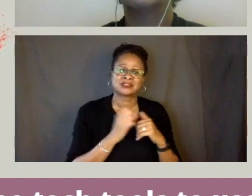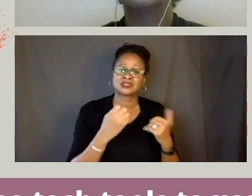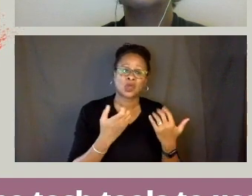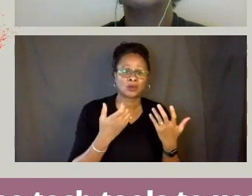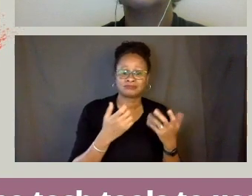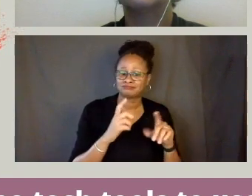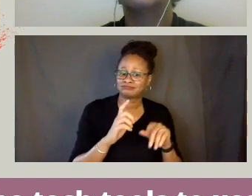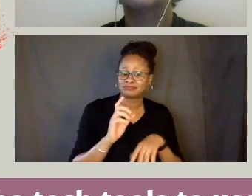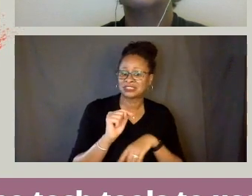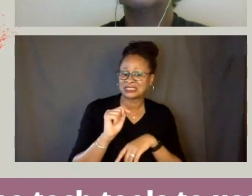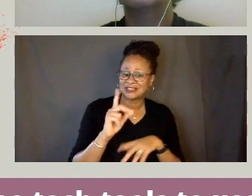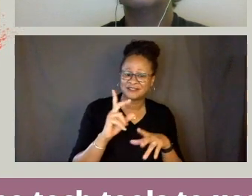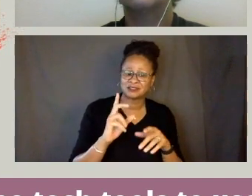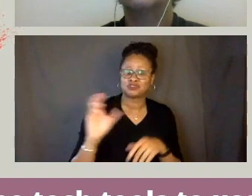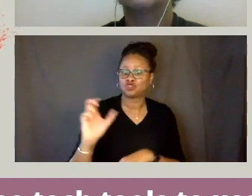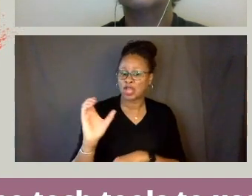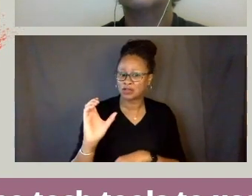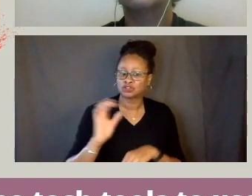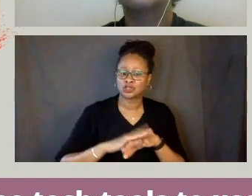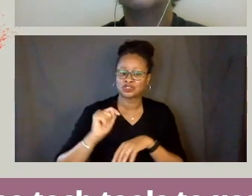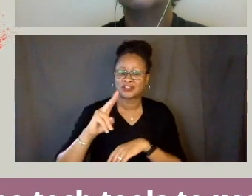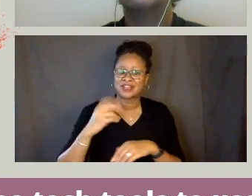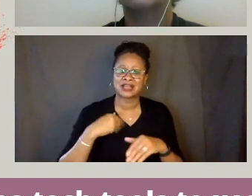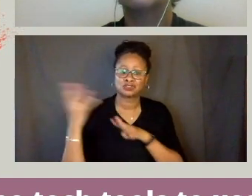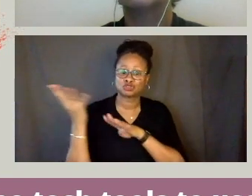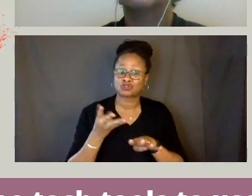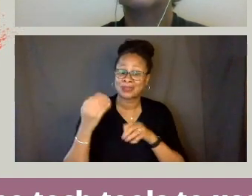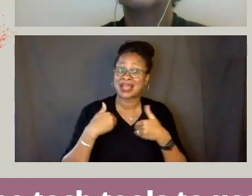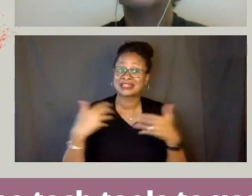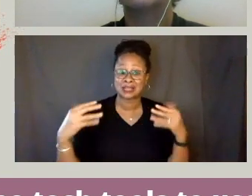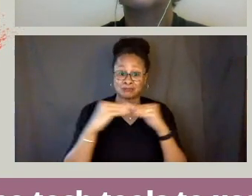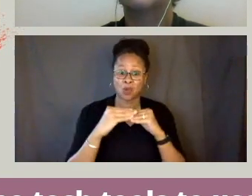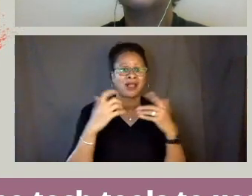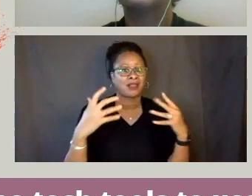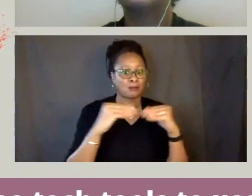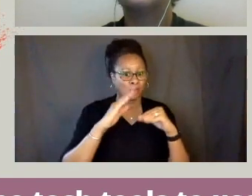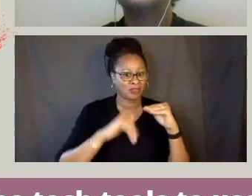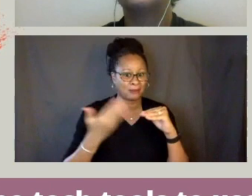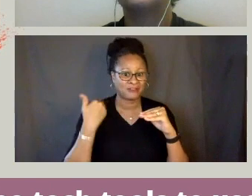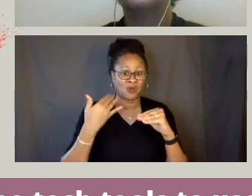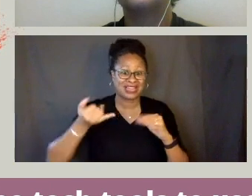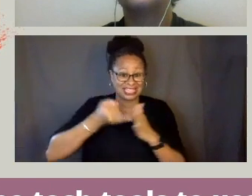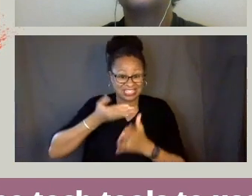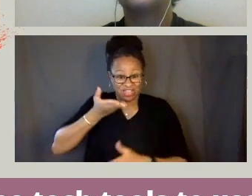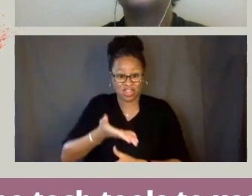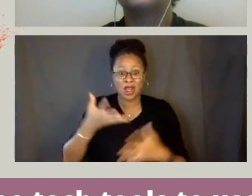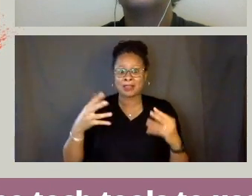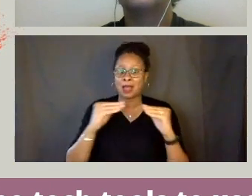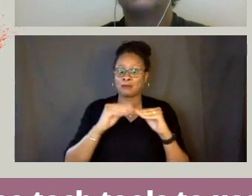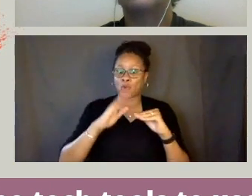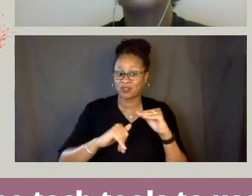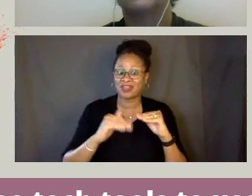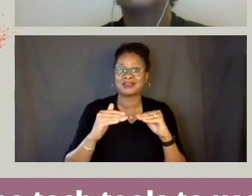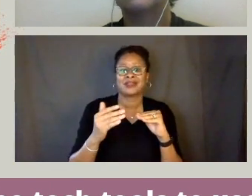Your streaming has it now, primarily, a lot more than we did before. So it's there. It's a lot more there than it's ever been before.